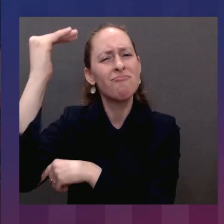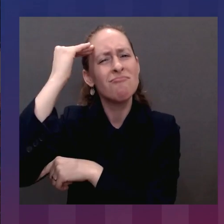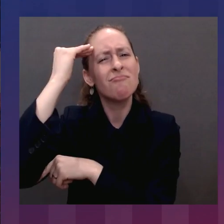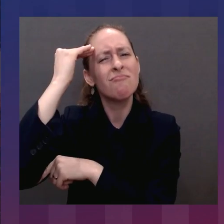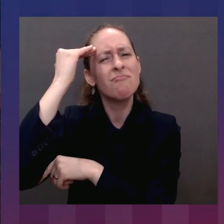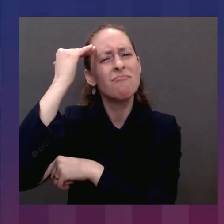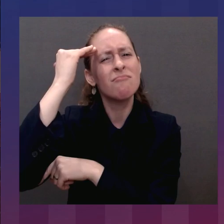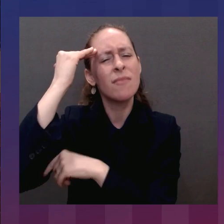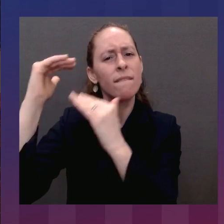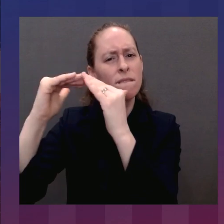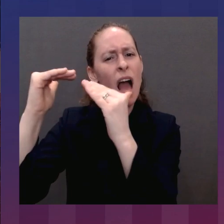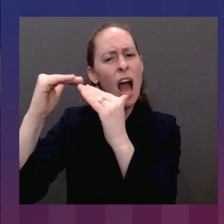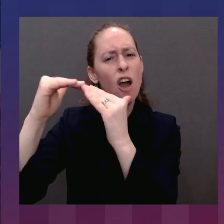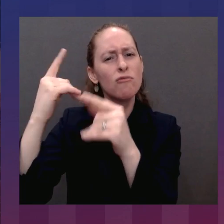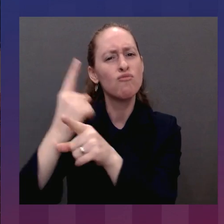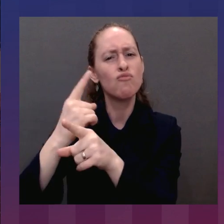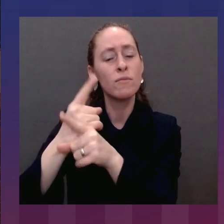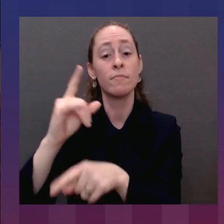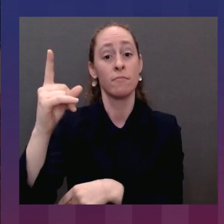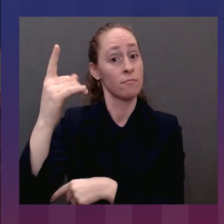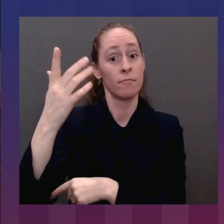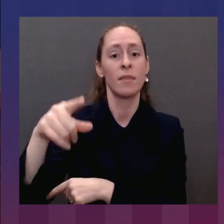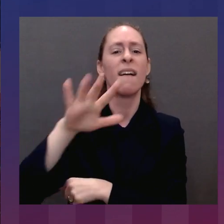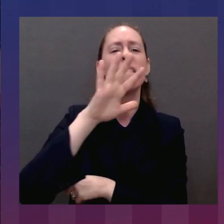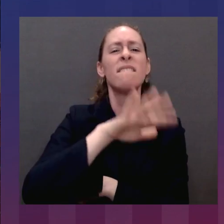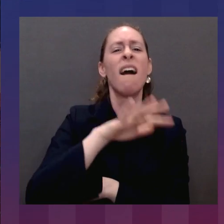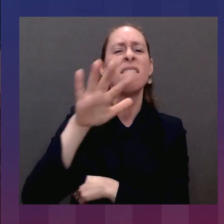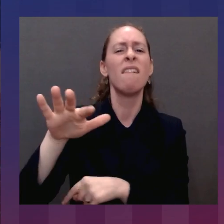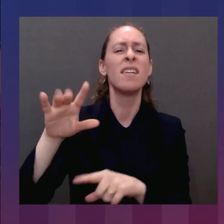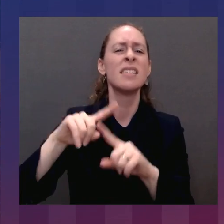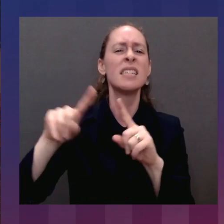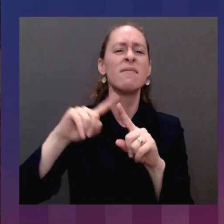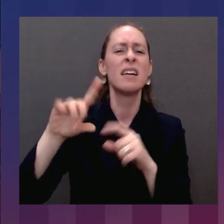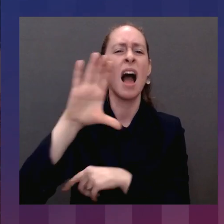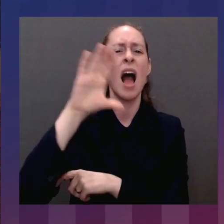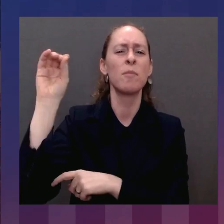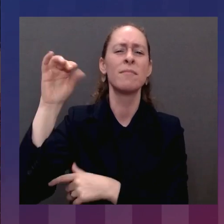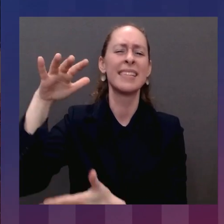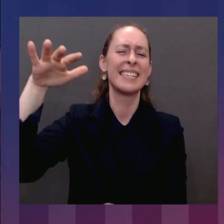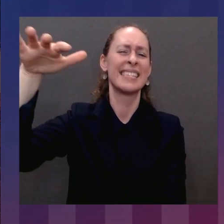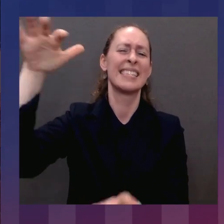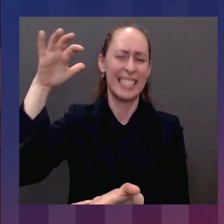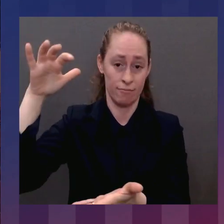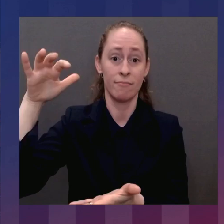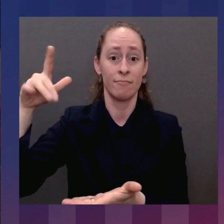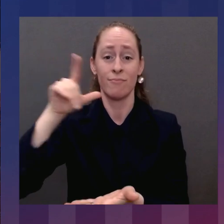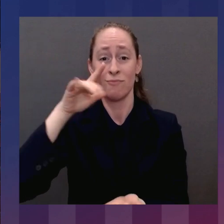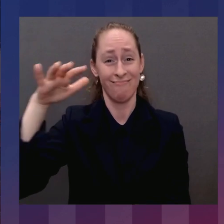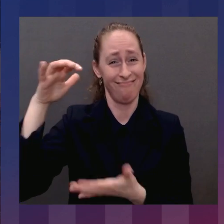earned $40 billion in profits and paid zero in federal taxes. Audience: (Boos.)